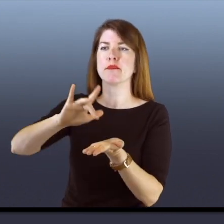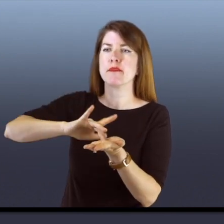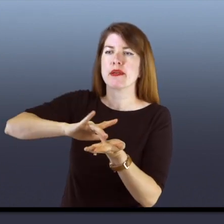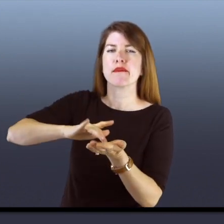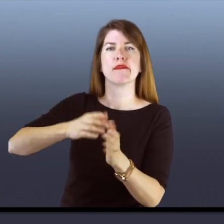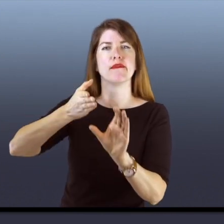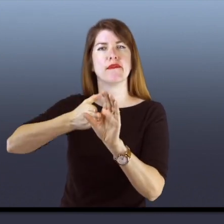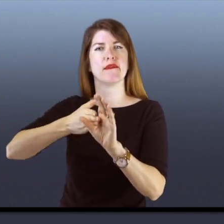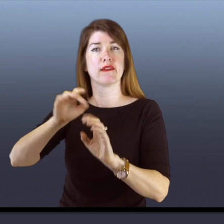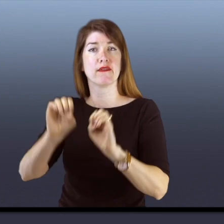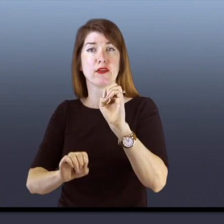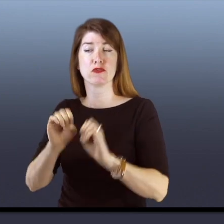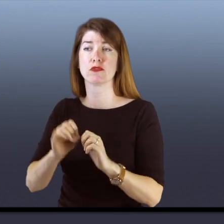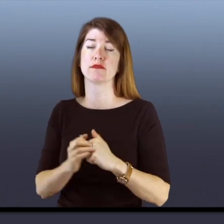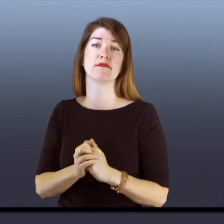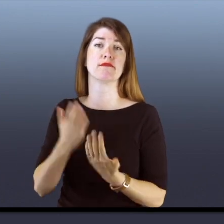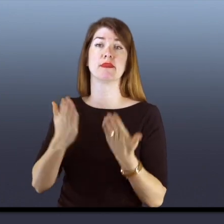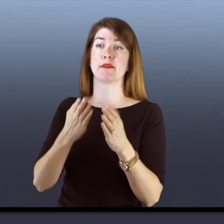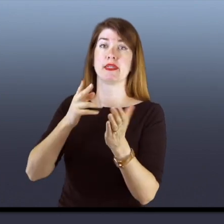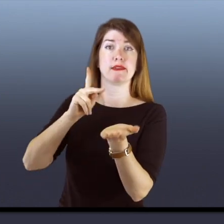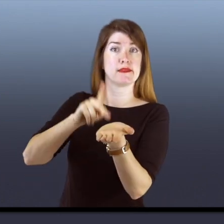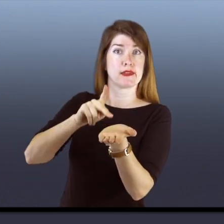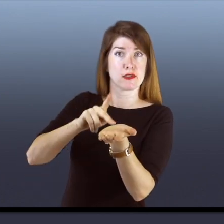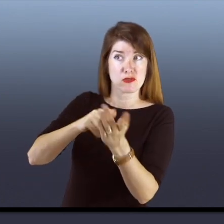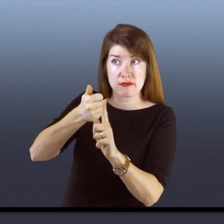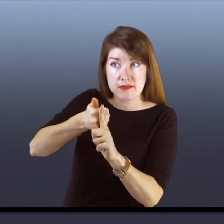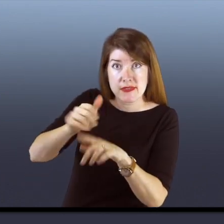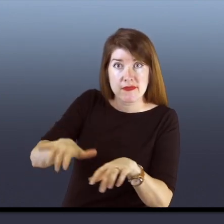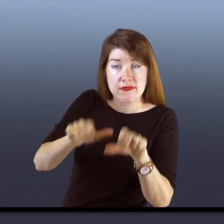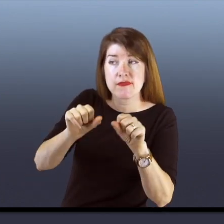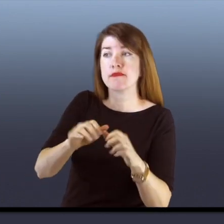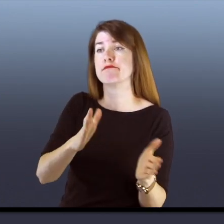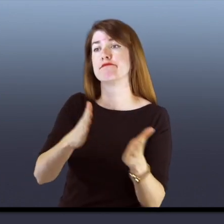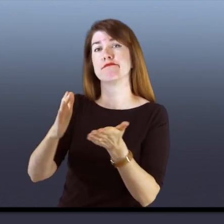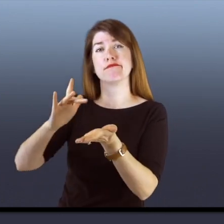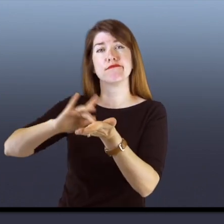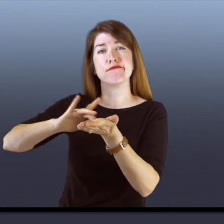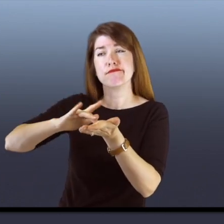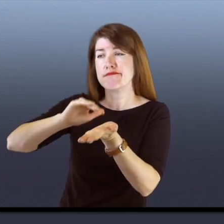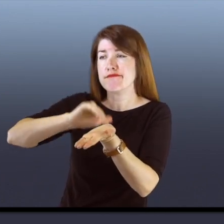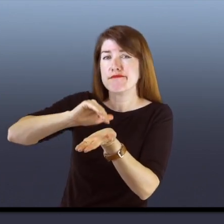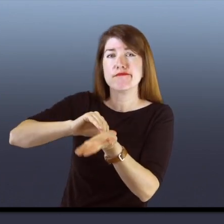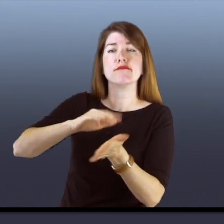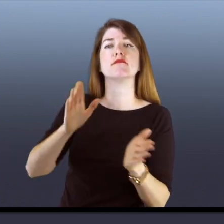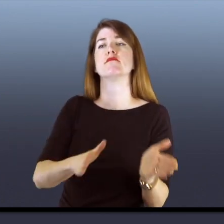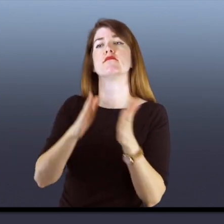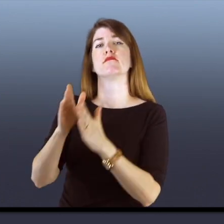These may have been done by a psychiatrist, a medical practitioner, or also if it's an adult